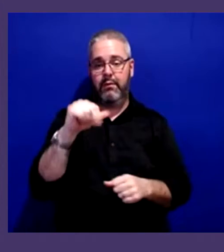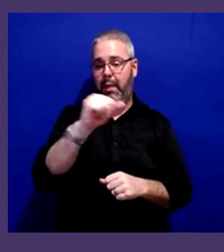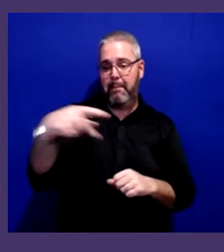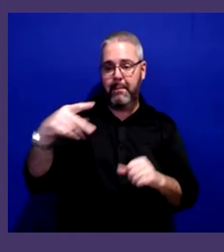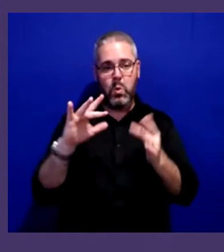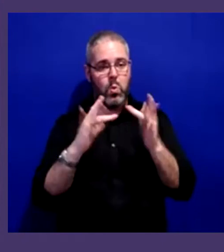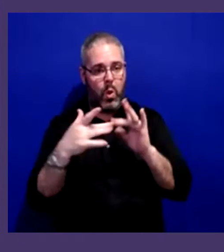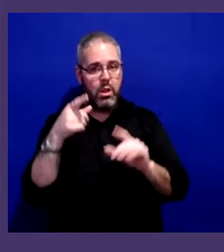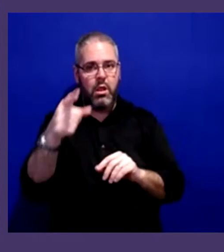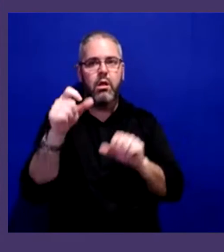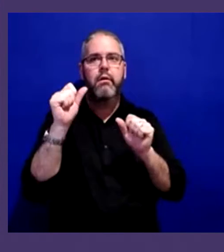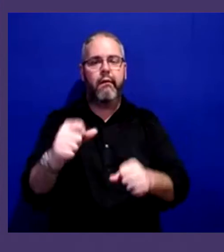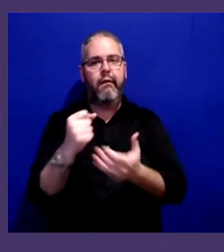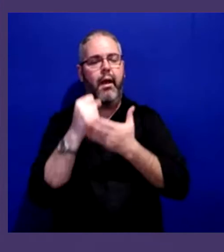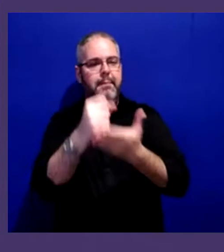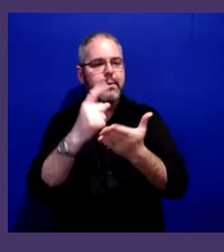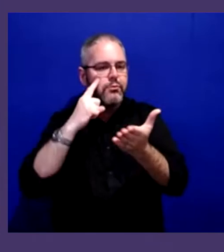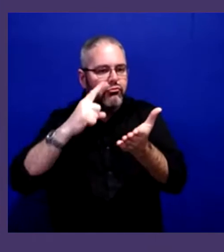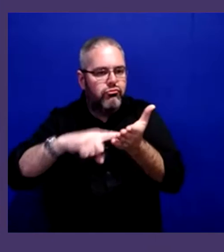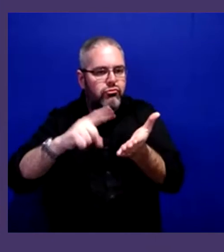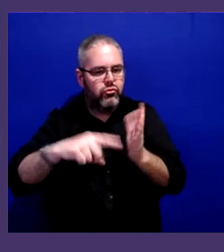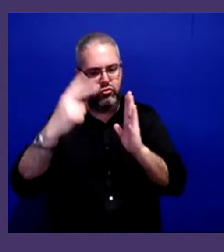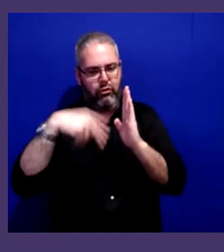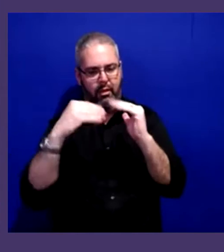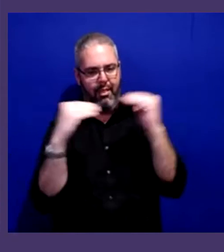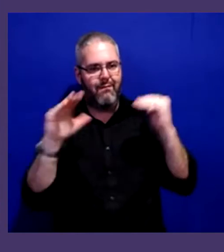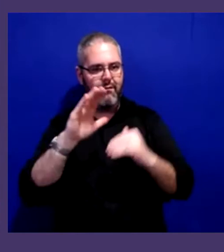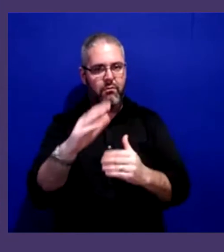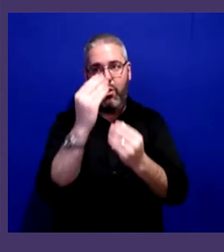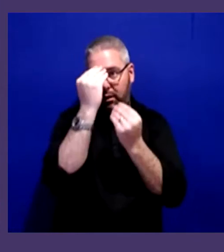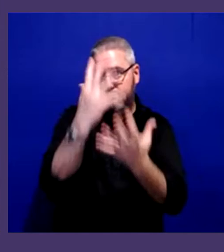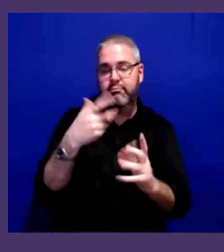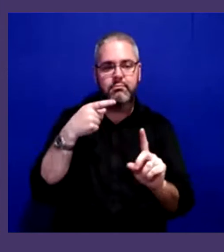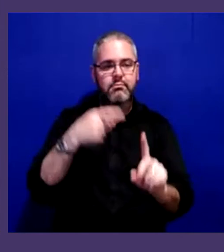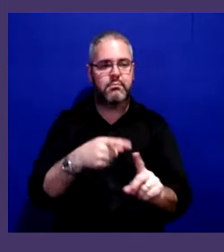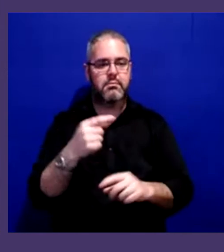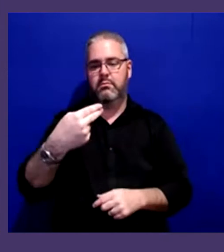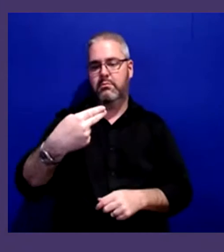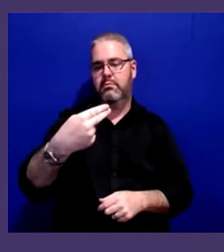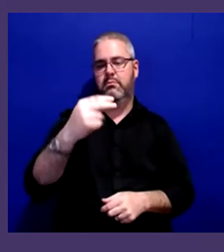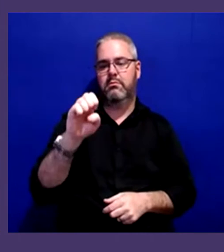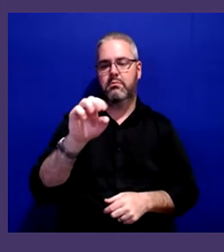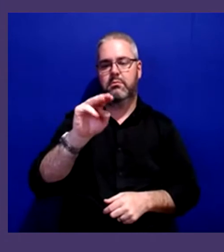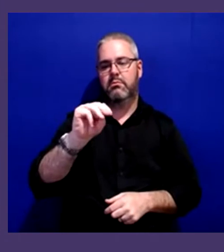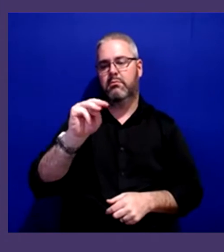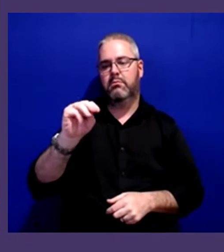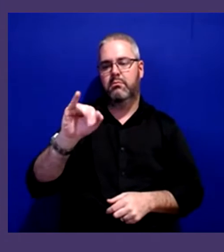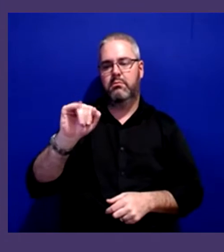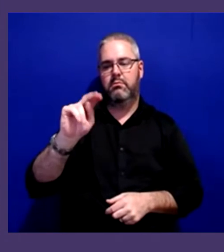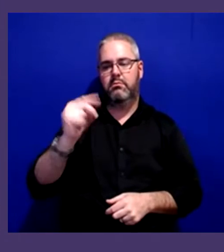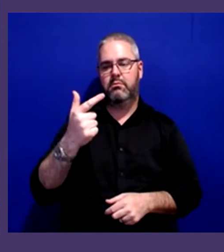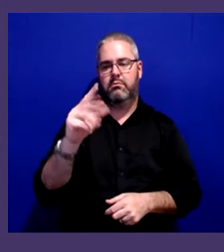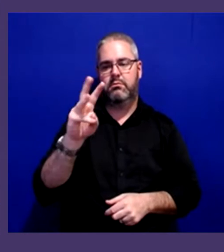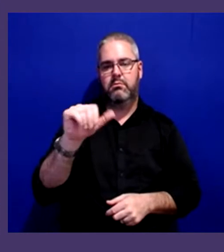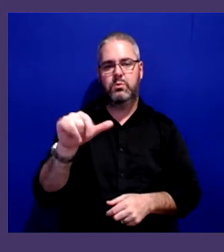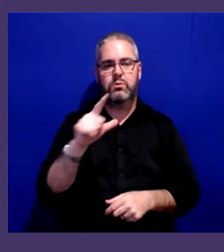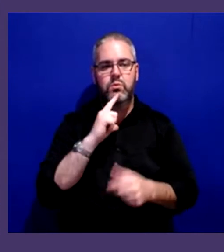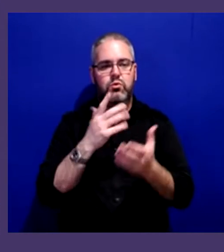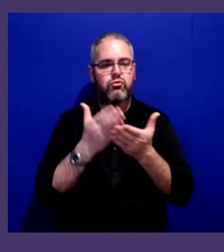check the reading level of your content. There's one called Hemingway App that I think is a great resource. You just plug in the content